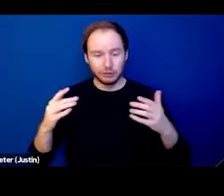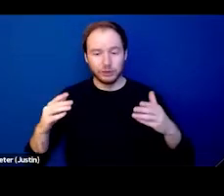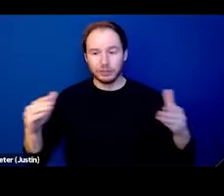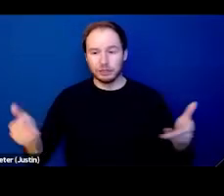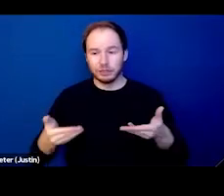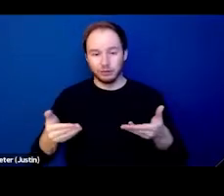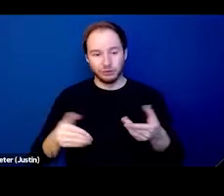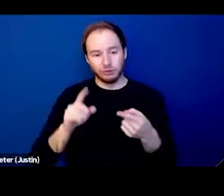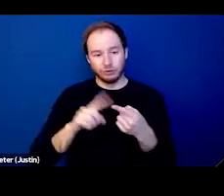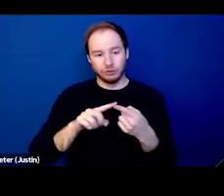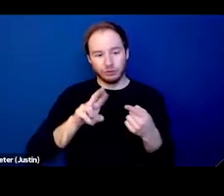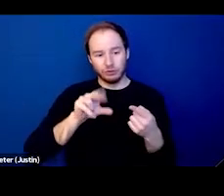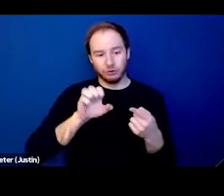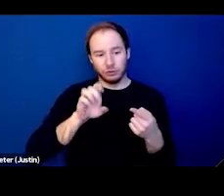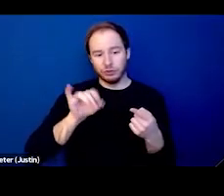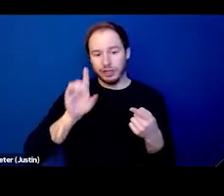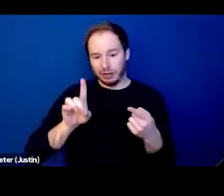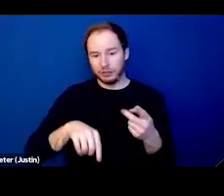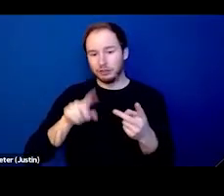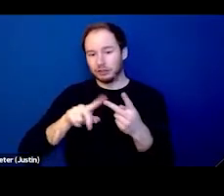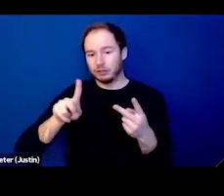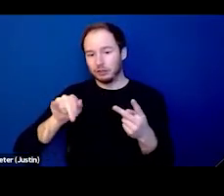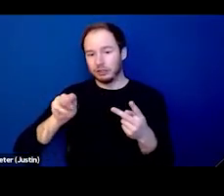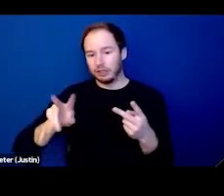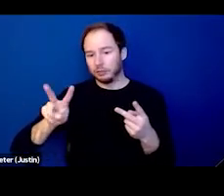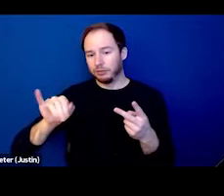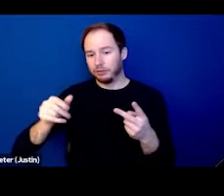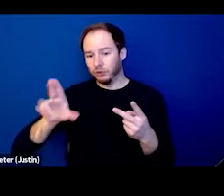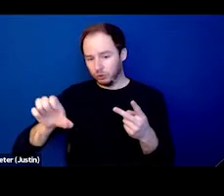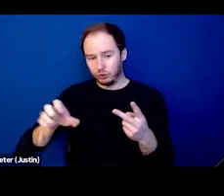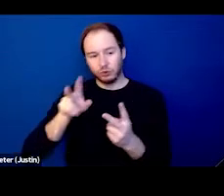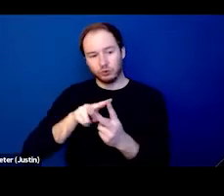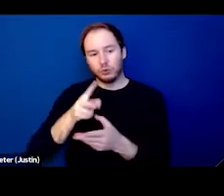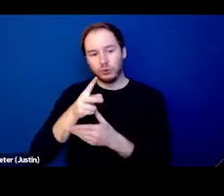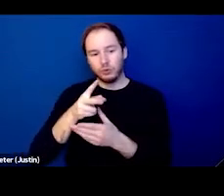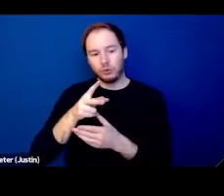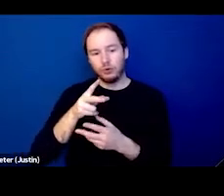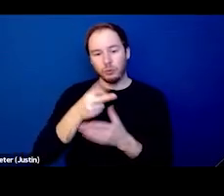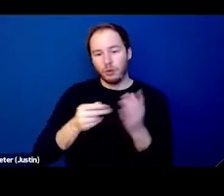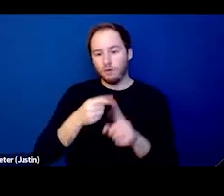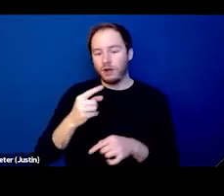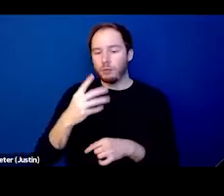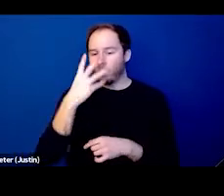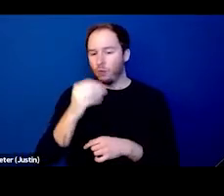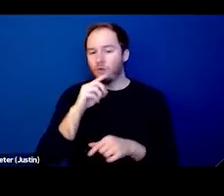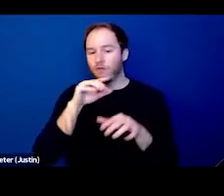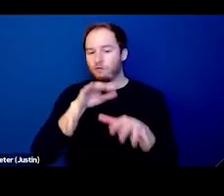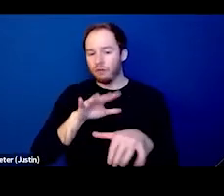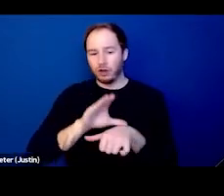Rose David and Kim Vigue both of Wolf River Consulting, who are really gonna take us through some really vital information to know